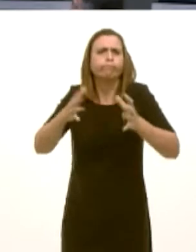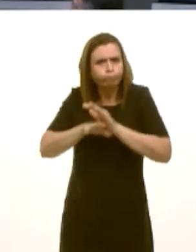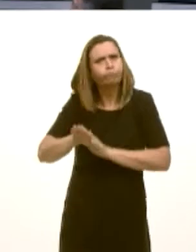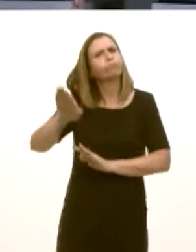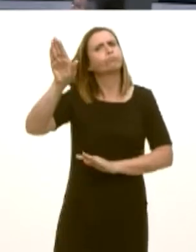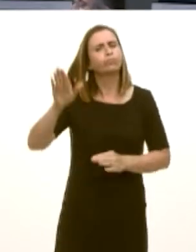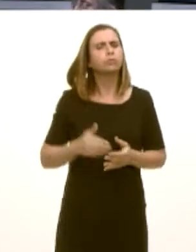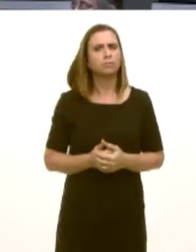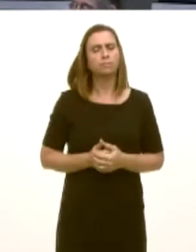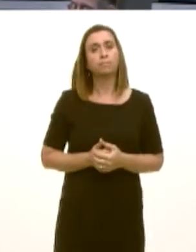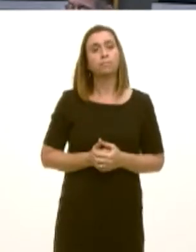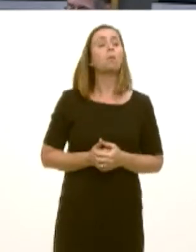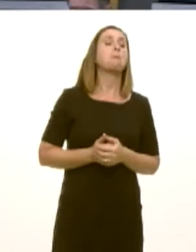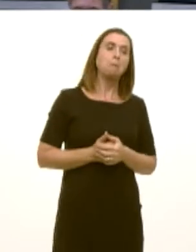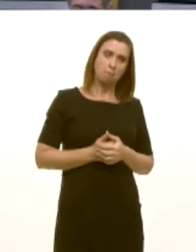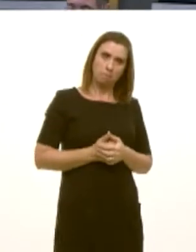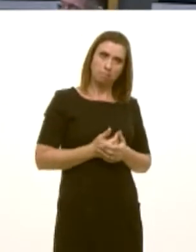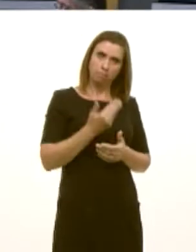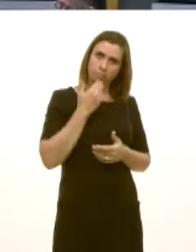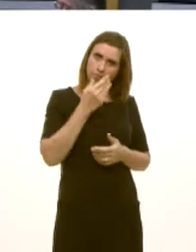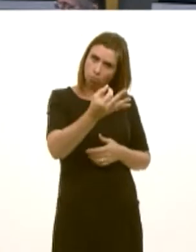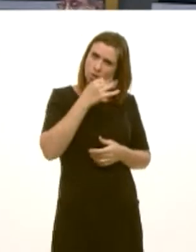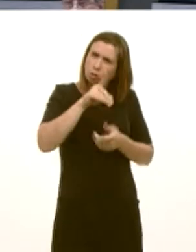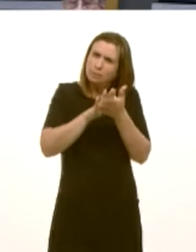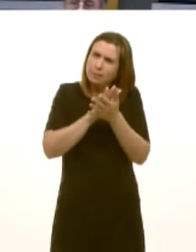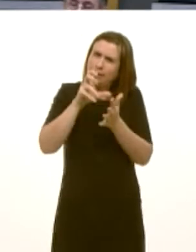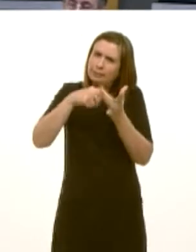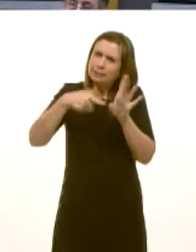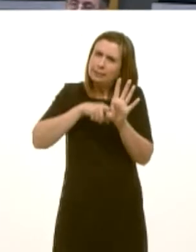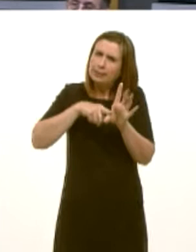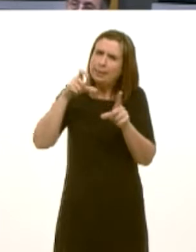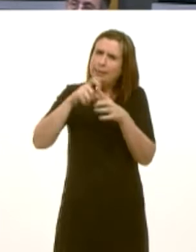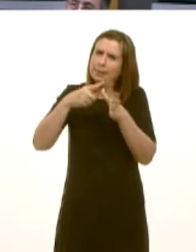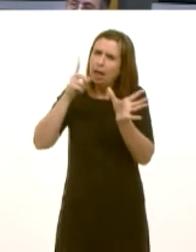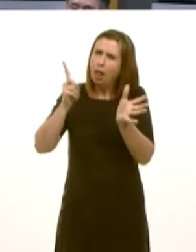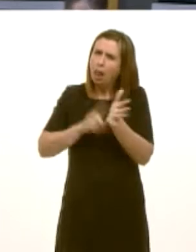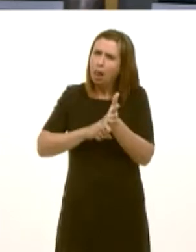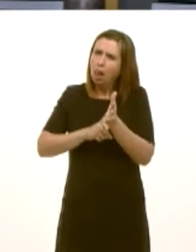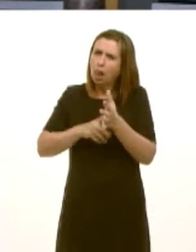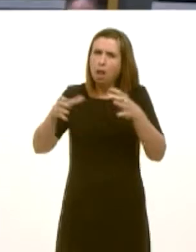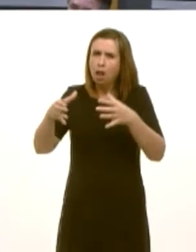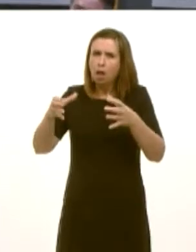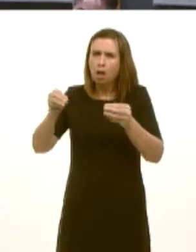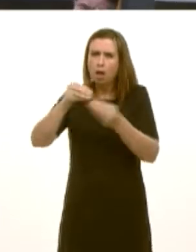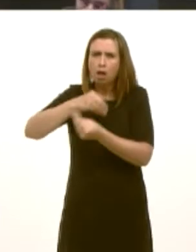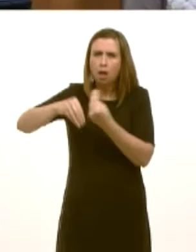Carwyn Jones: I thank the Member for the question. I think he may be referring to the city deal. In principle, we support the idea, but weíre short on detail at the moment.